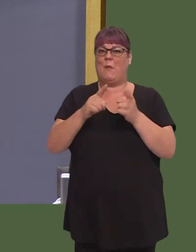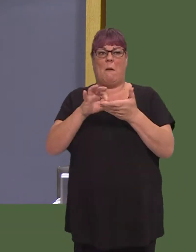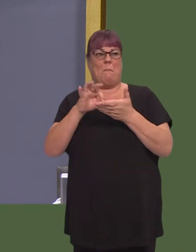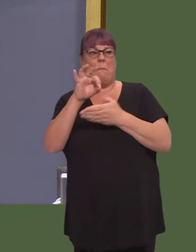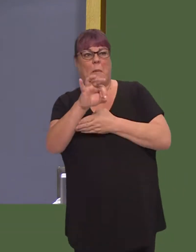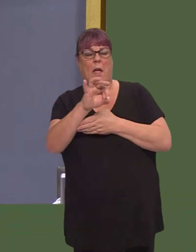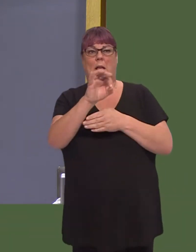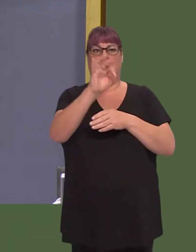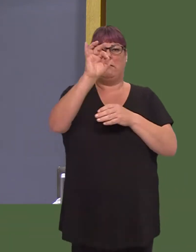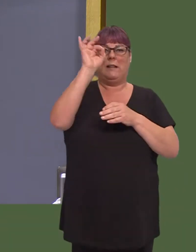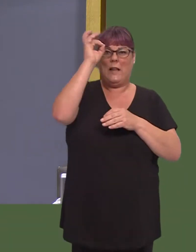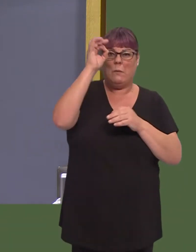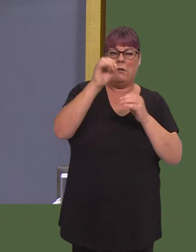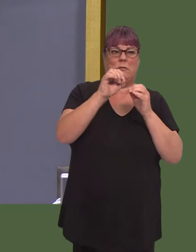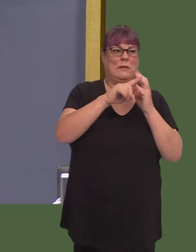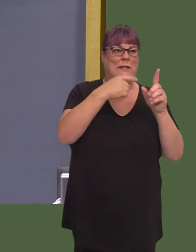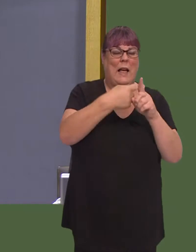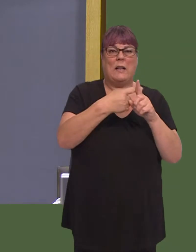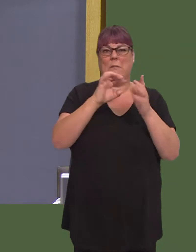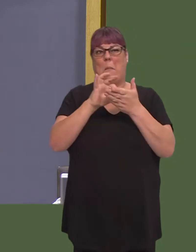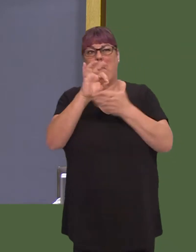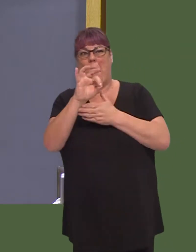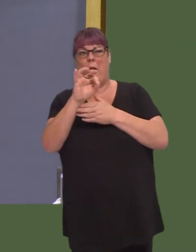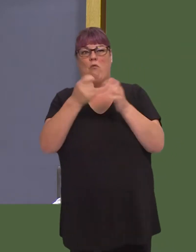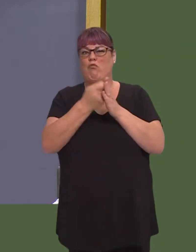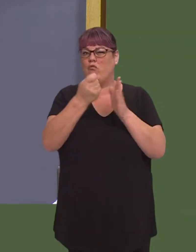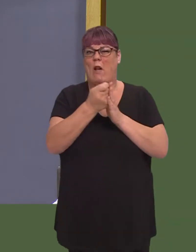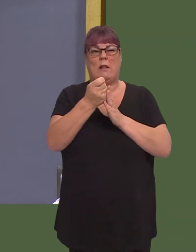than 10 minutes and 68 people waited more than half an hour for an emergency response.